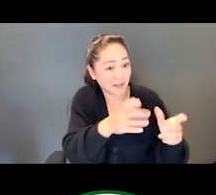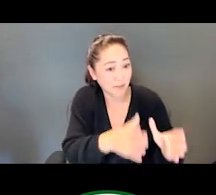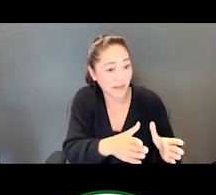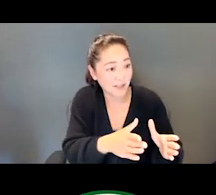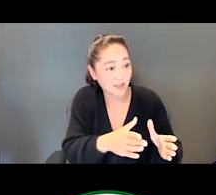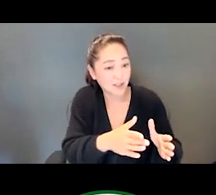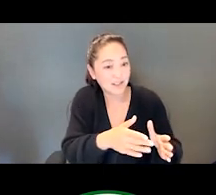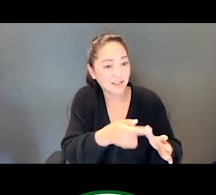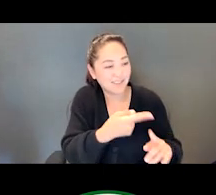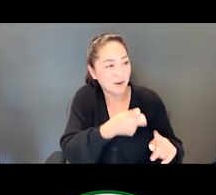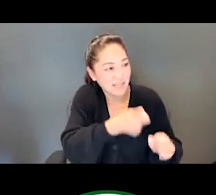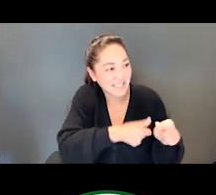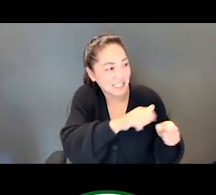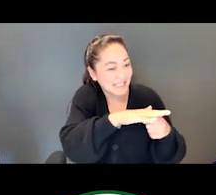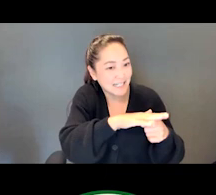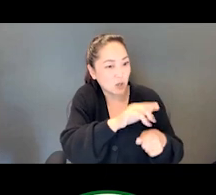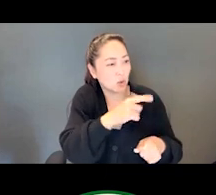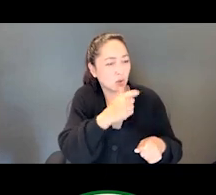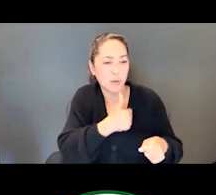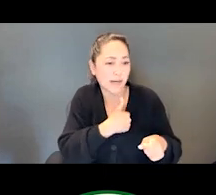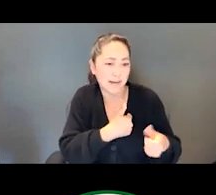yeah I think the Everyone has to be telling the stories.